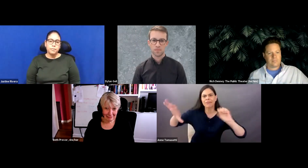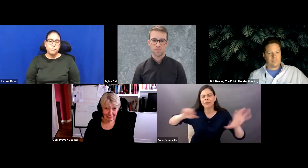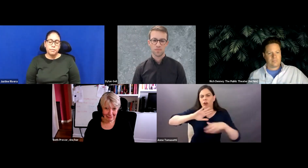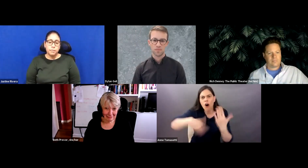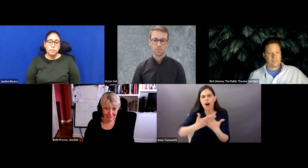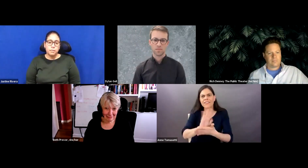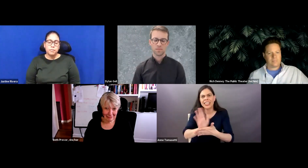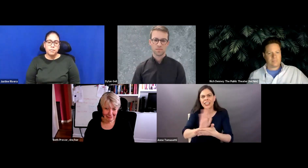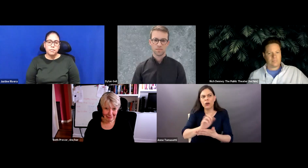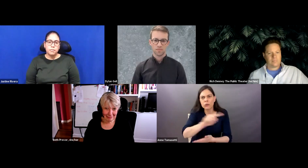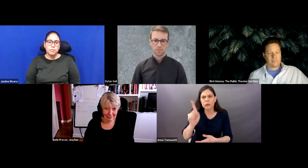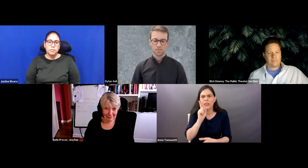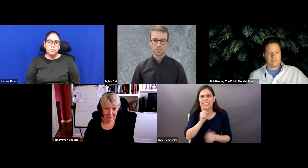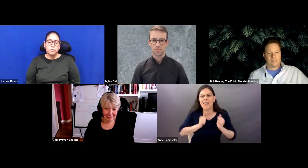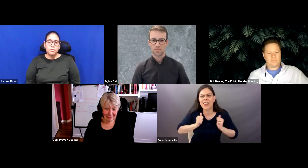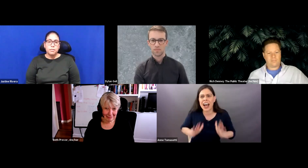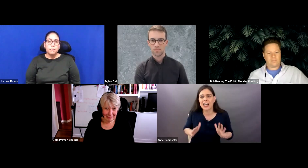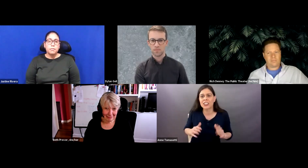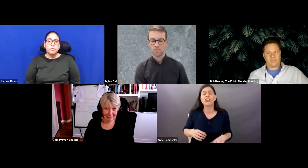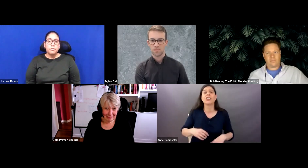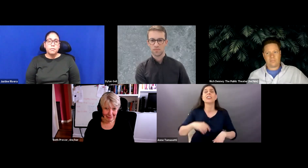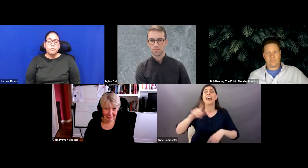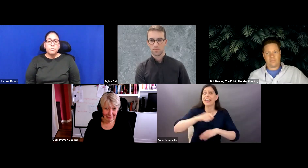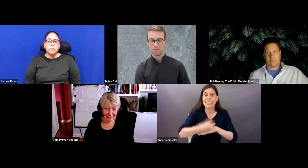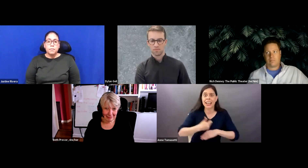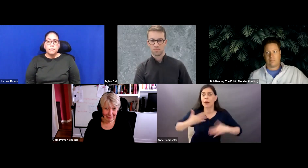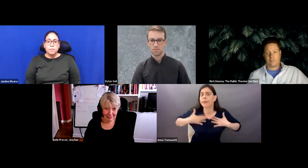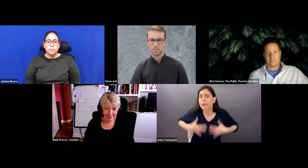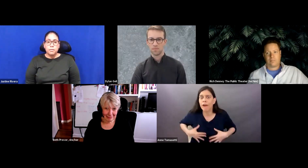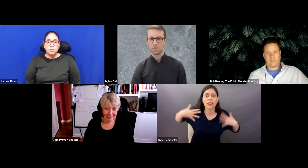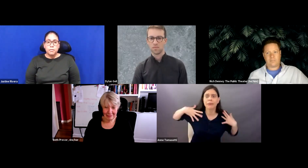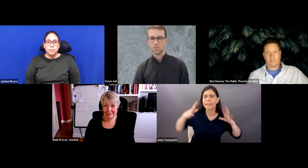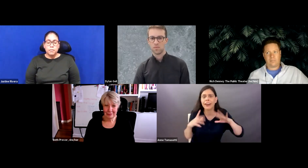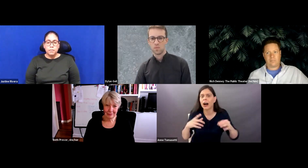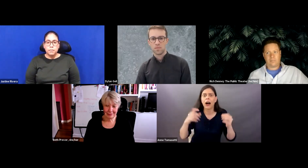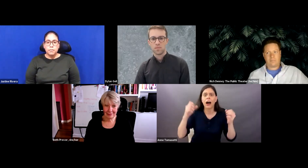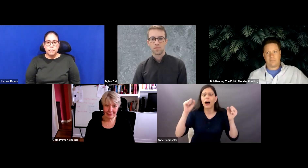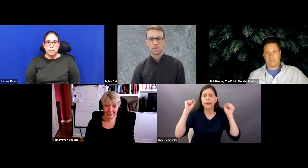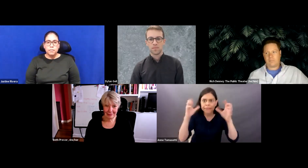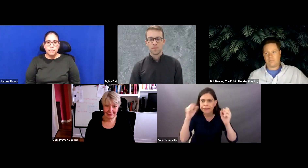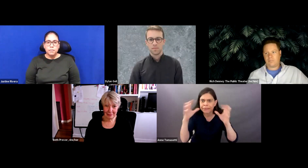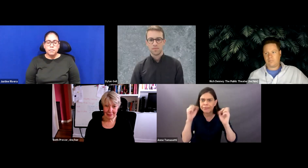get them right away. But the problem seemed to be solved, and we were able to get the videos for the Deaf actors. And we have